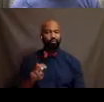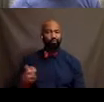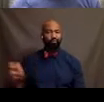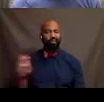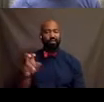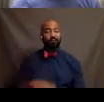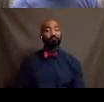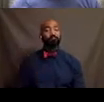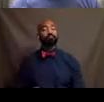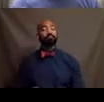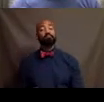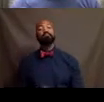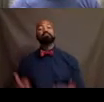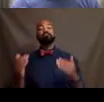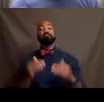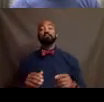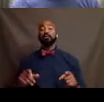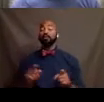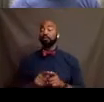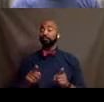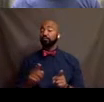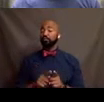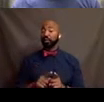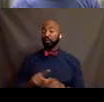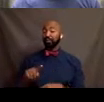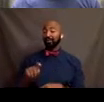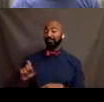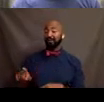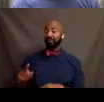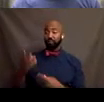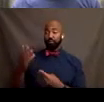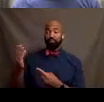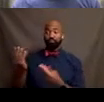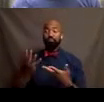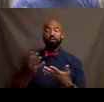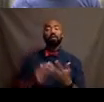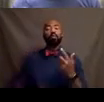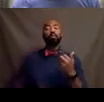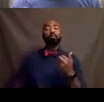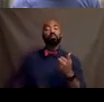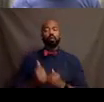who had said to me that hair was a trigger for them. And so that was really helpful